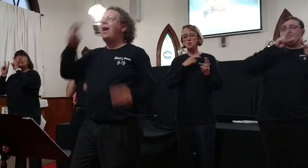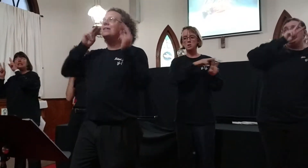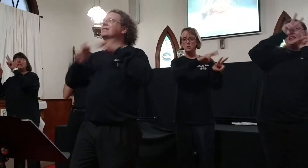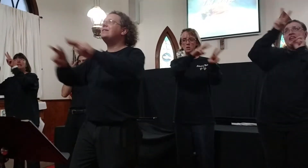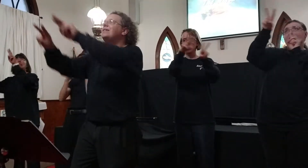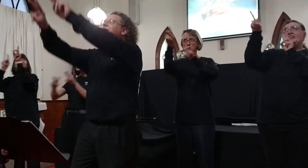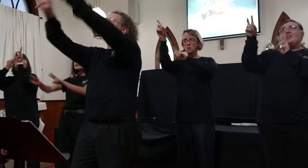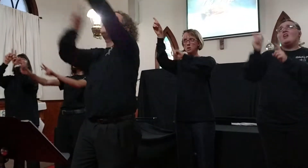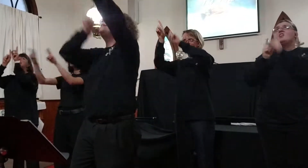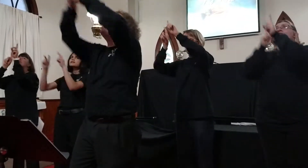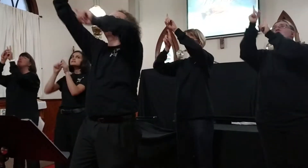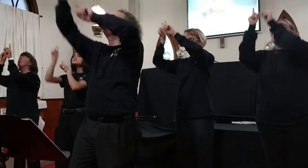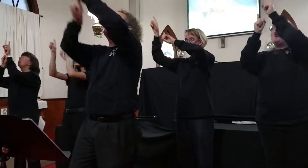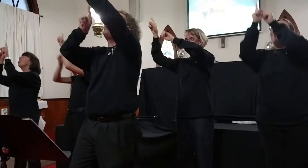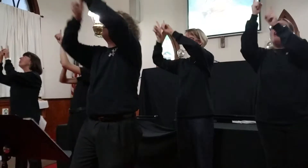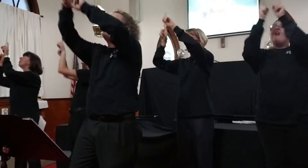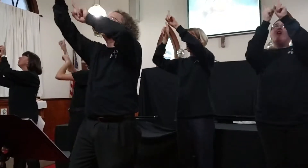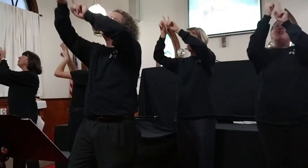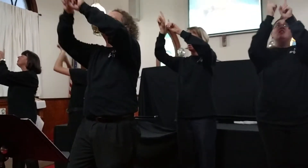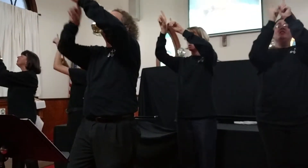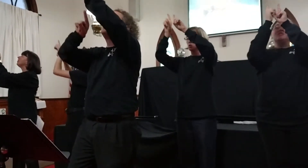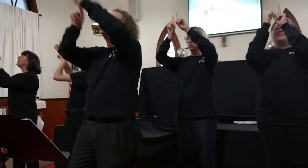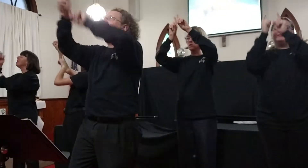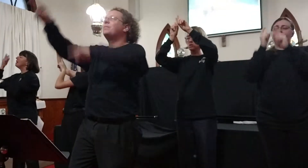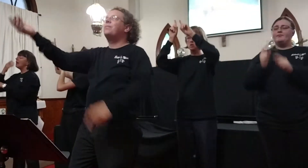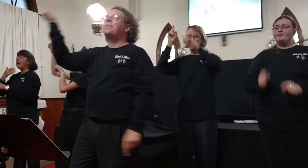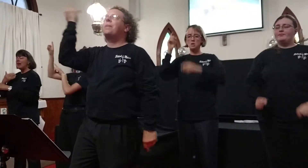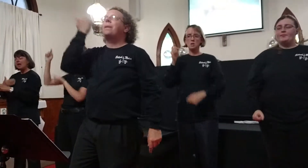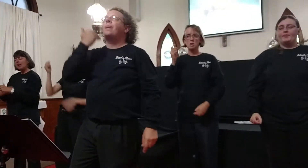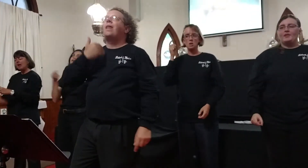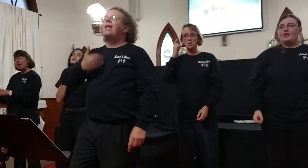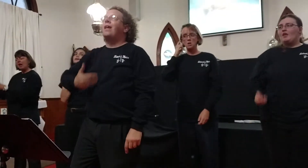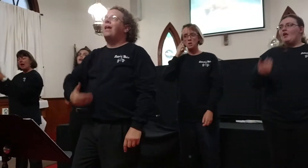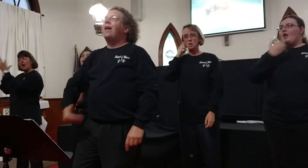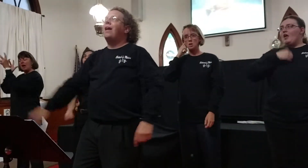I see the stars